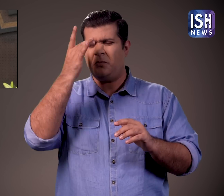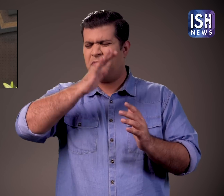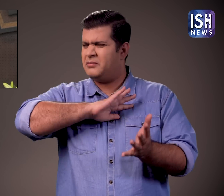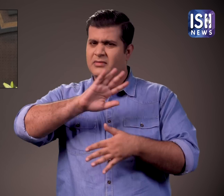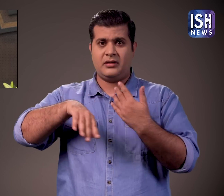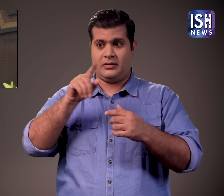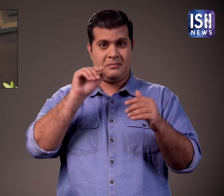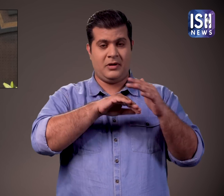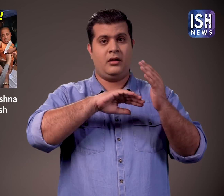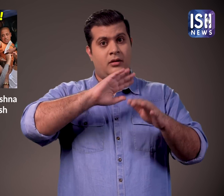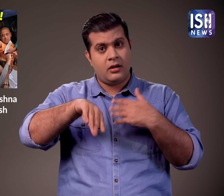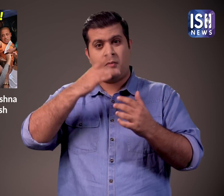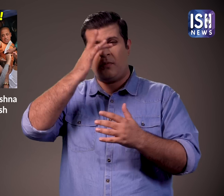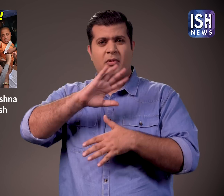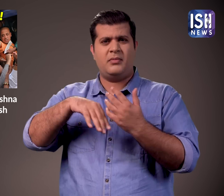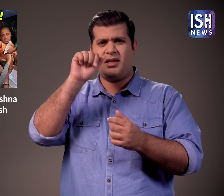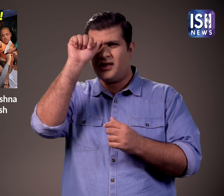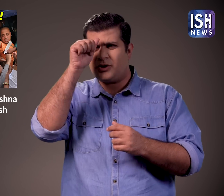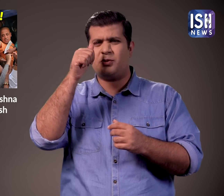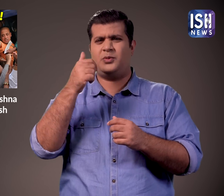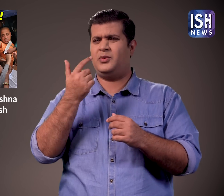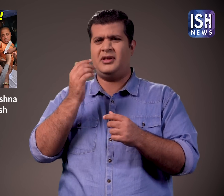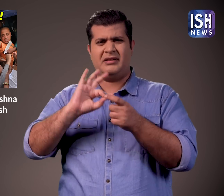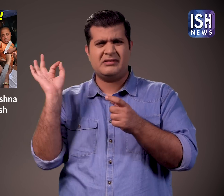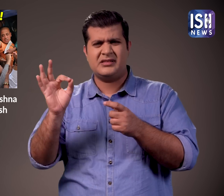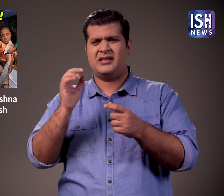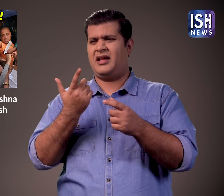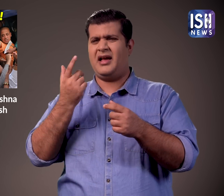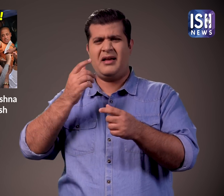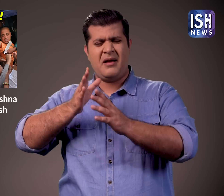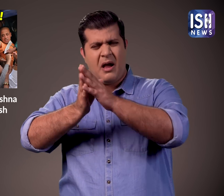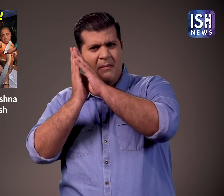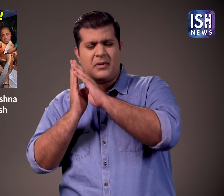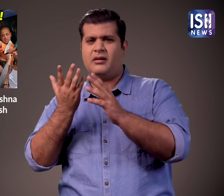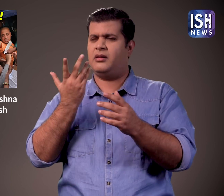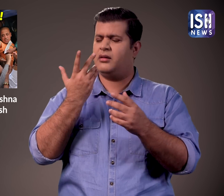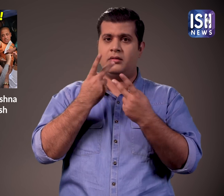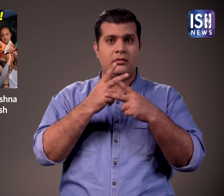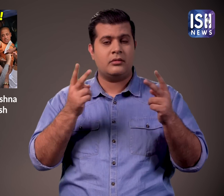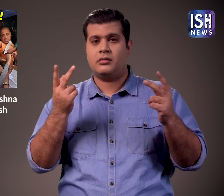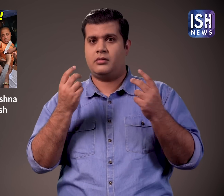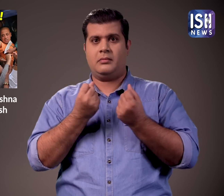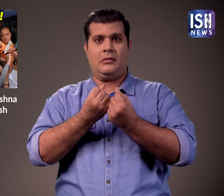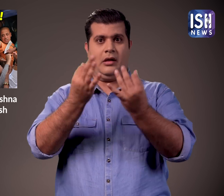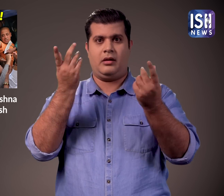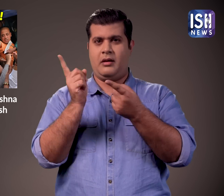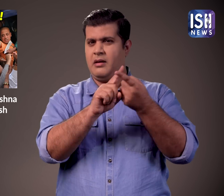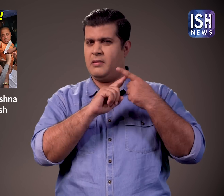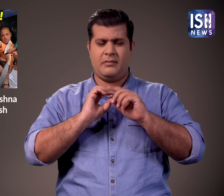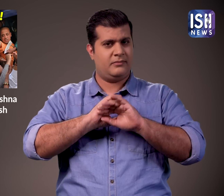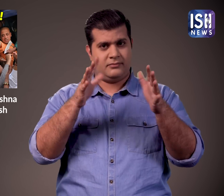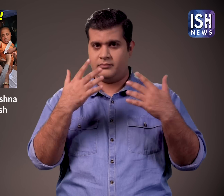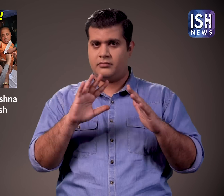There are also many reports of violence against the Hindus in the country.